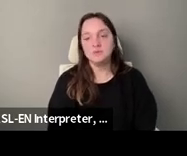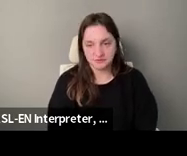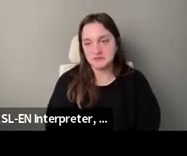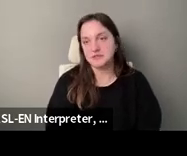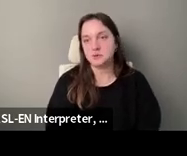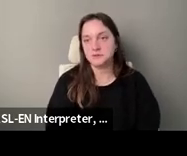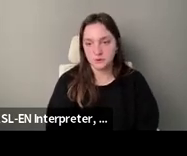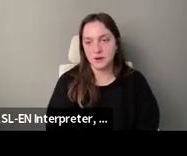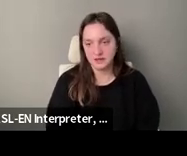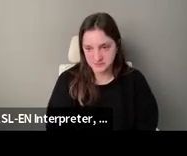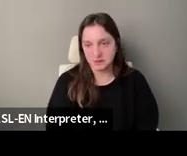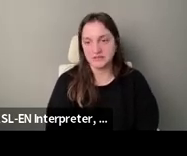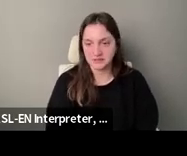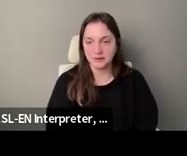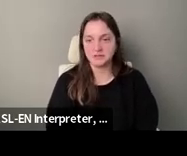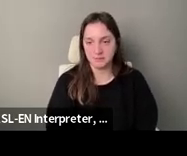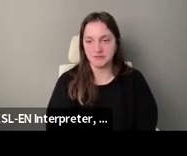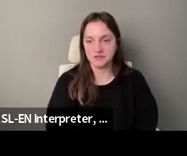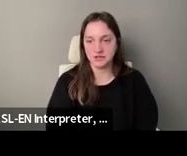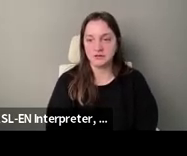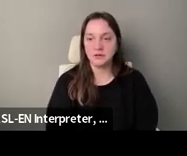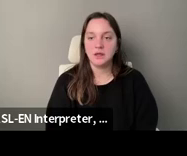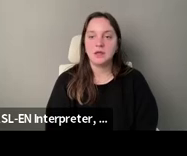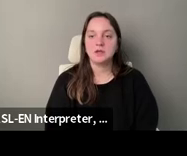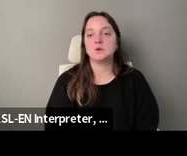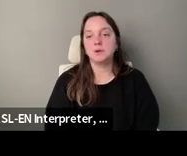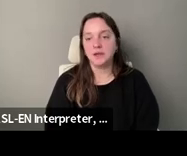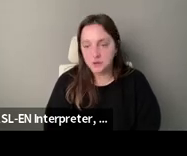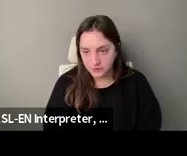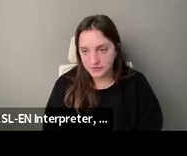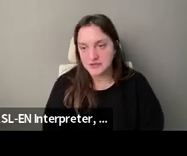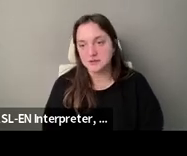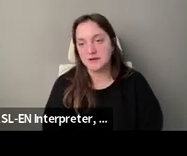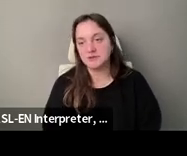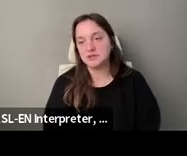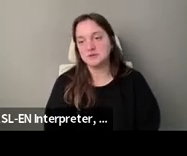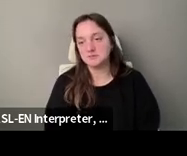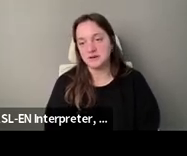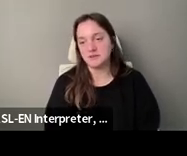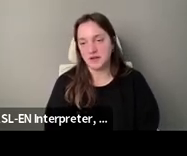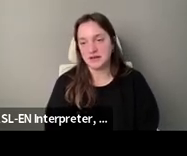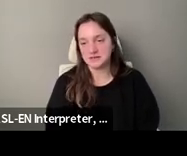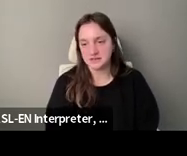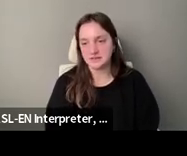deprivation. So we know that these are refugees who might not have had access to language, and so we